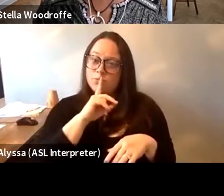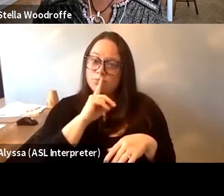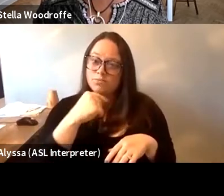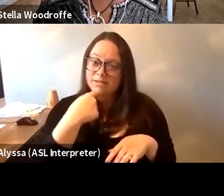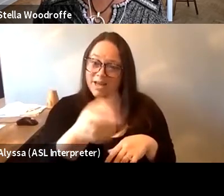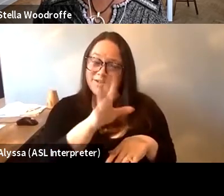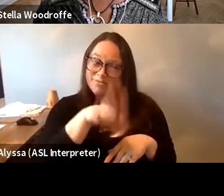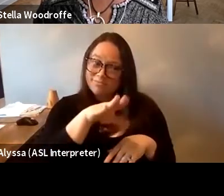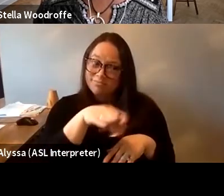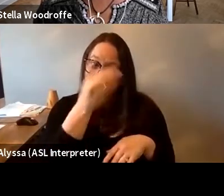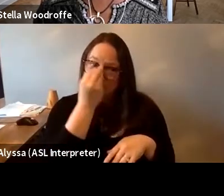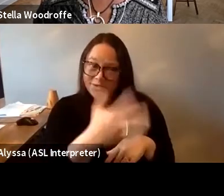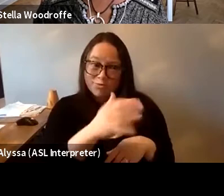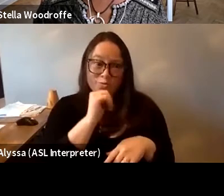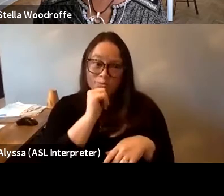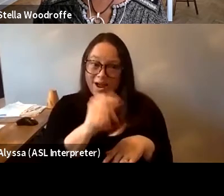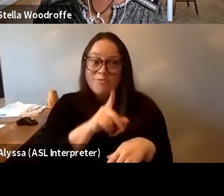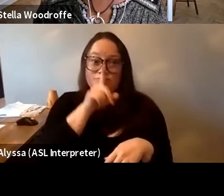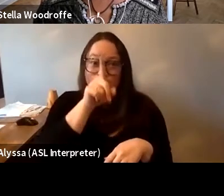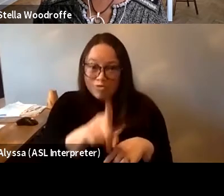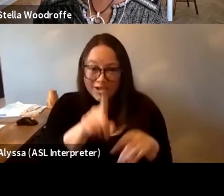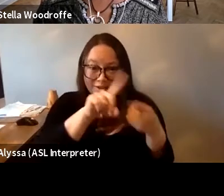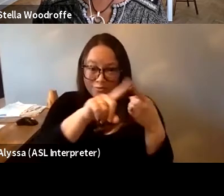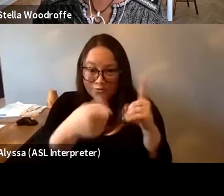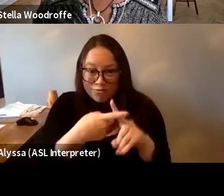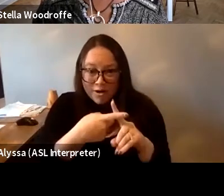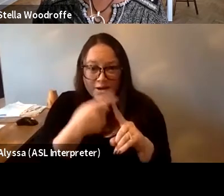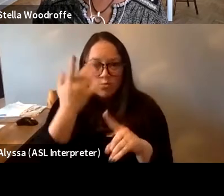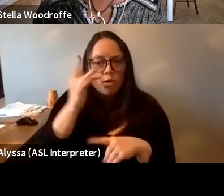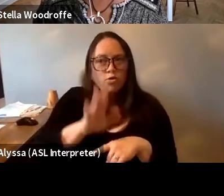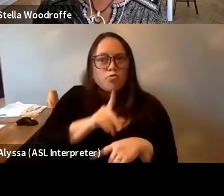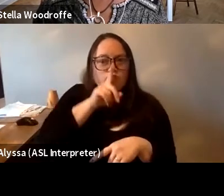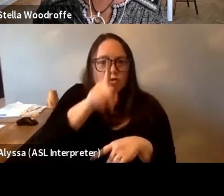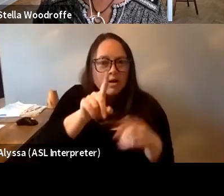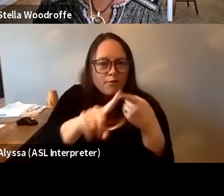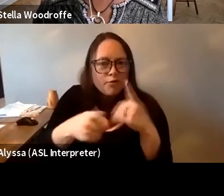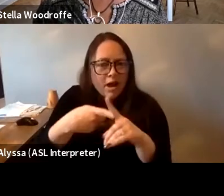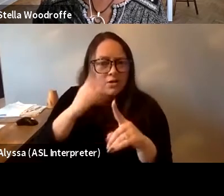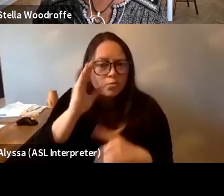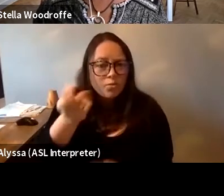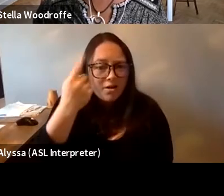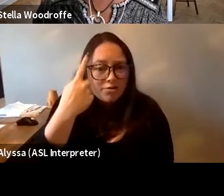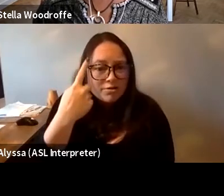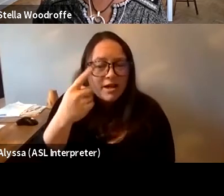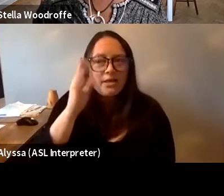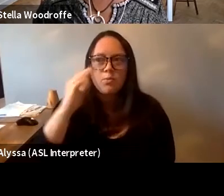real friends, right? his girlfriends would understand, and they would know, and they will support you. But once